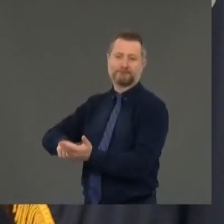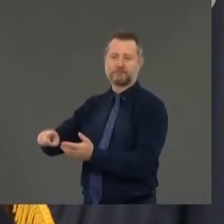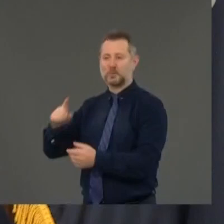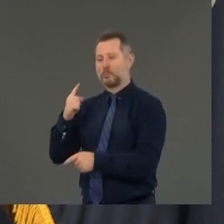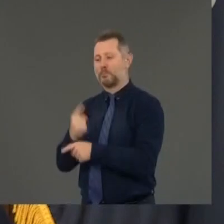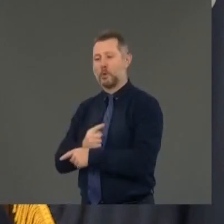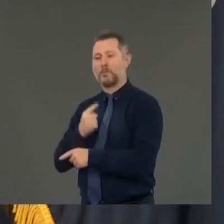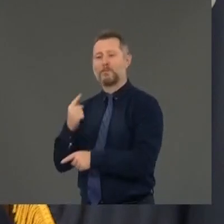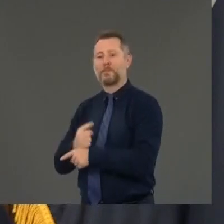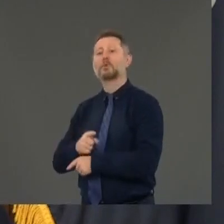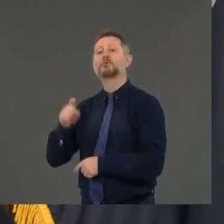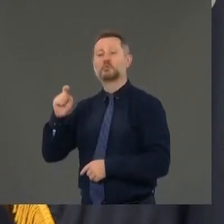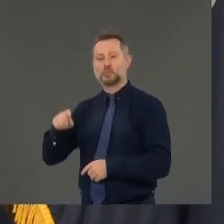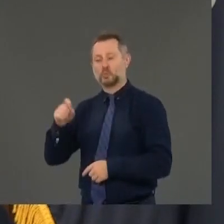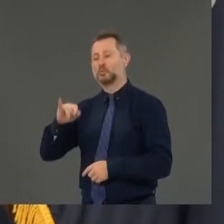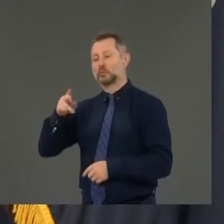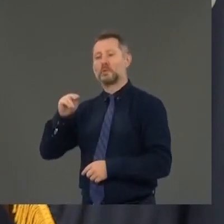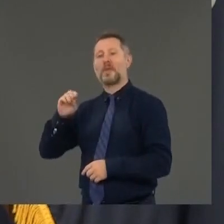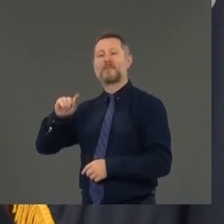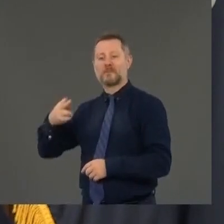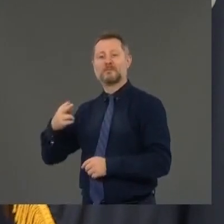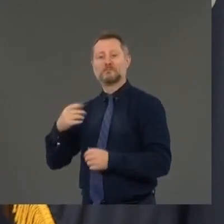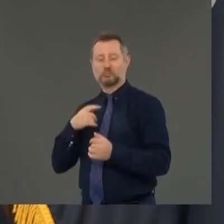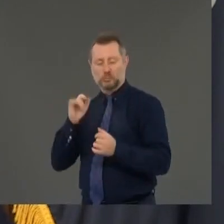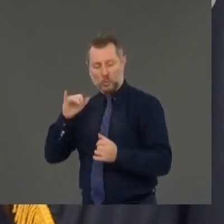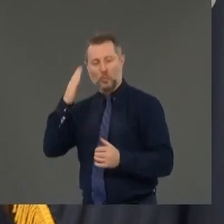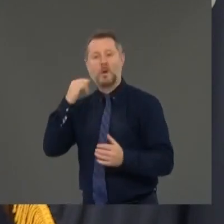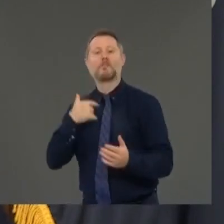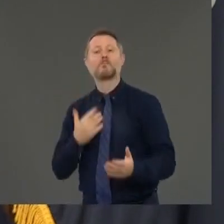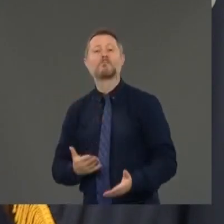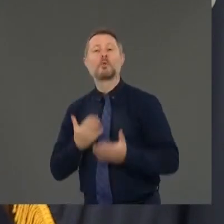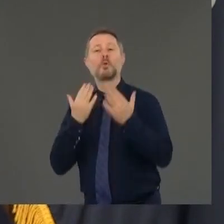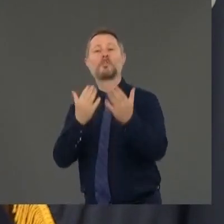RECOGNIZED FOR THE IMPORTANCE